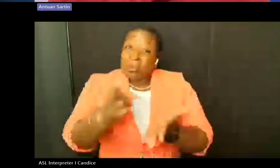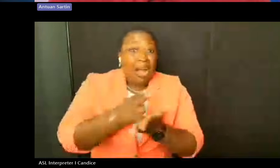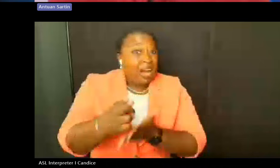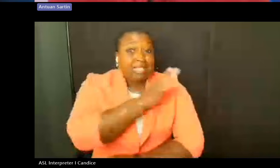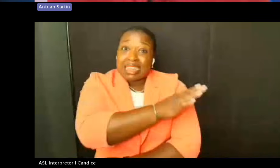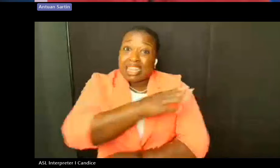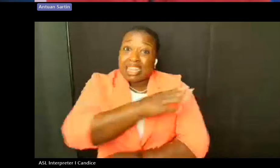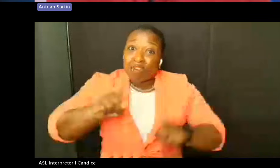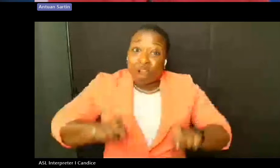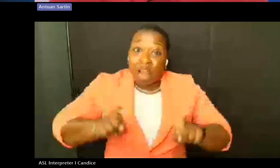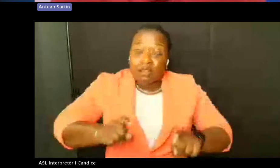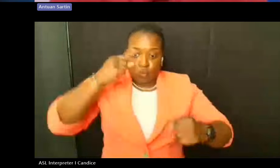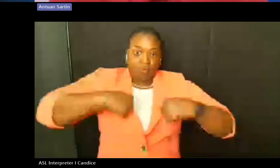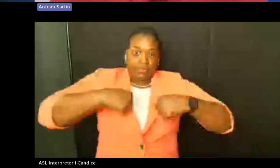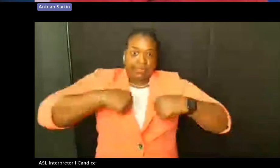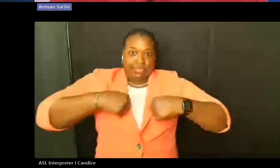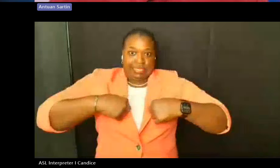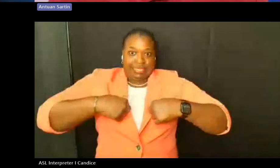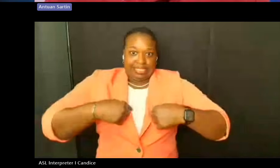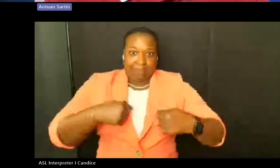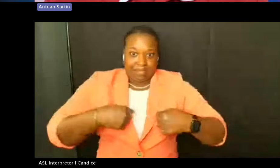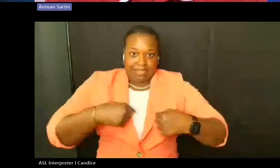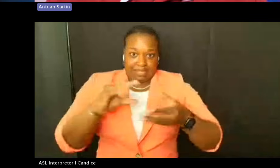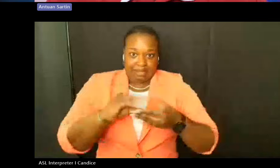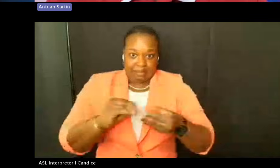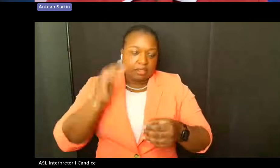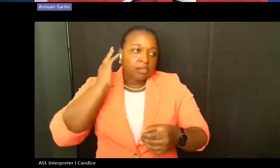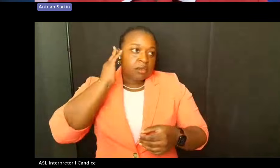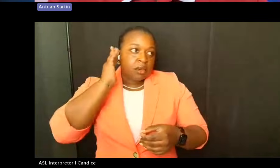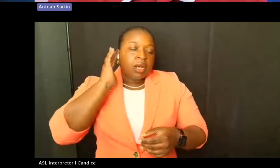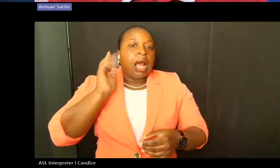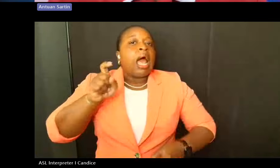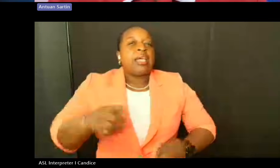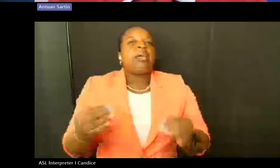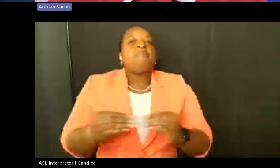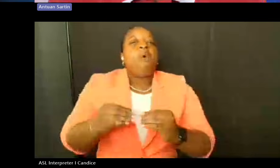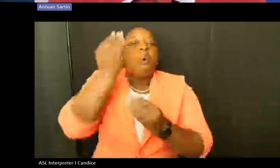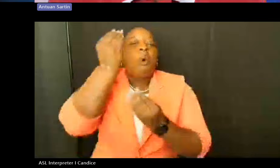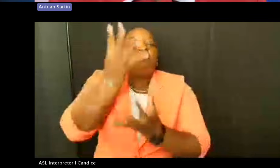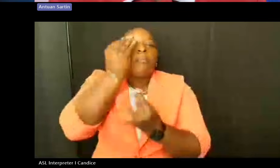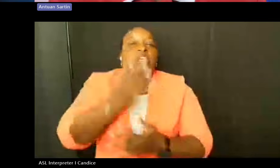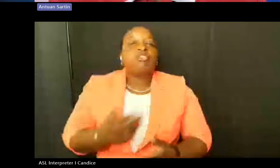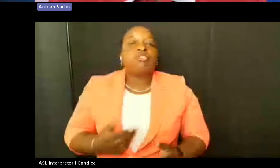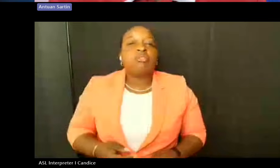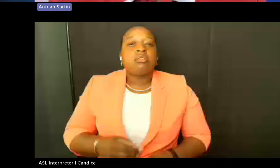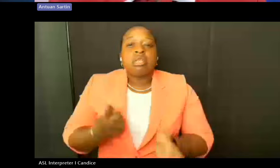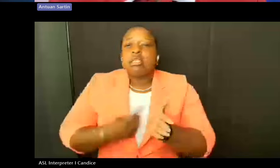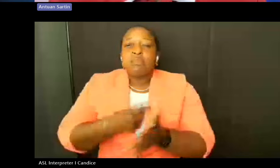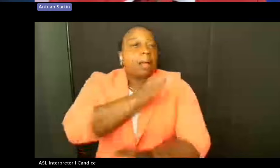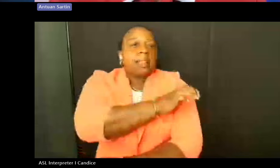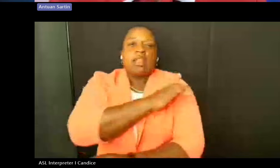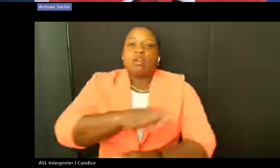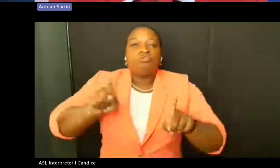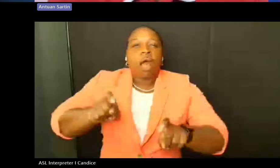to me -- I have to receive a lot more information about it, lot more education on it. I'm just -- I